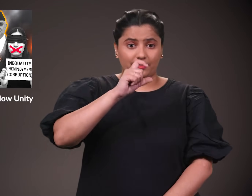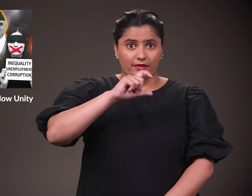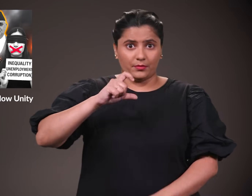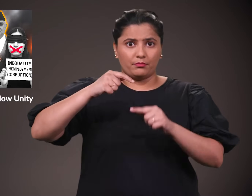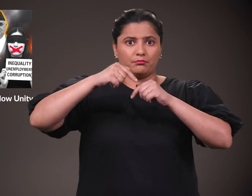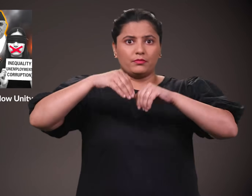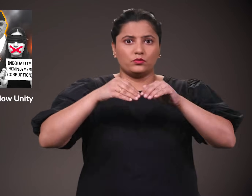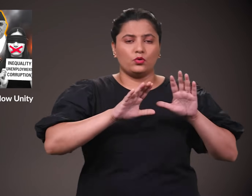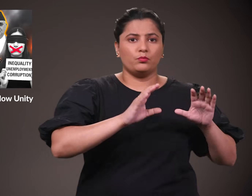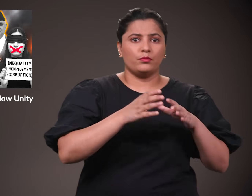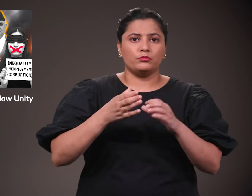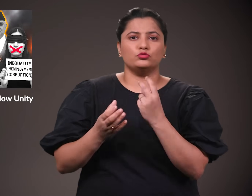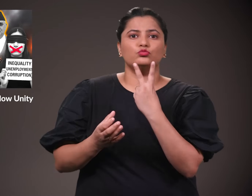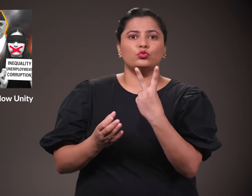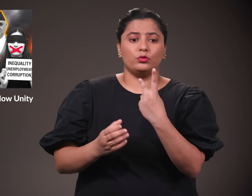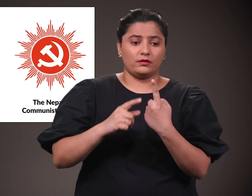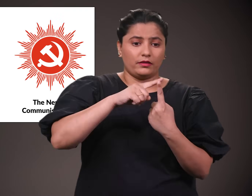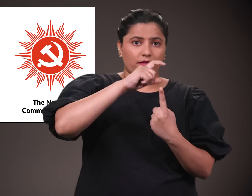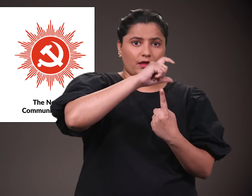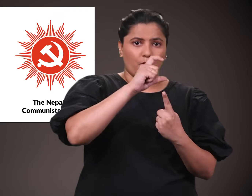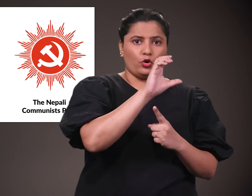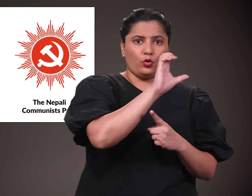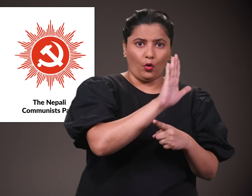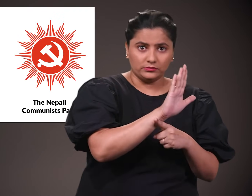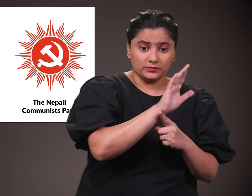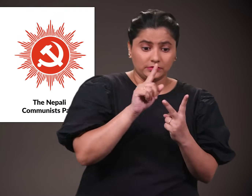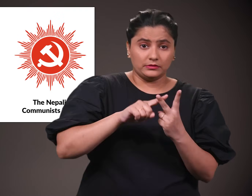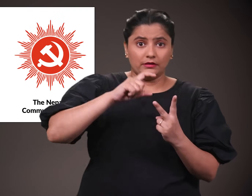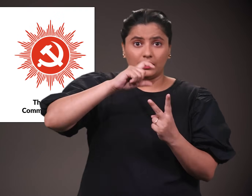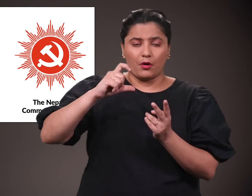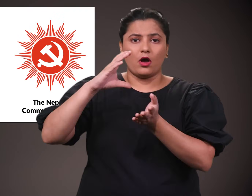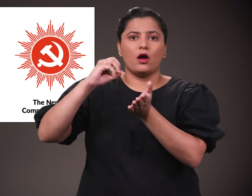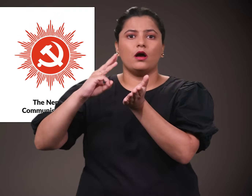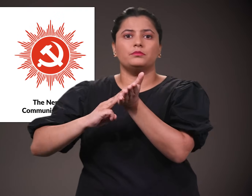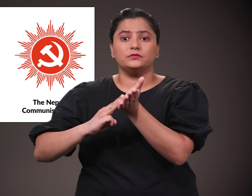Nepal has two dominant political forces. The Nepali Congress and the Nepali Communists.